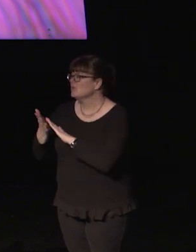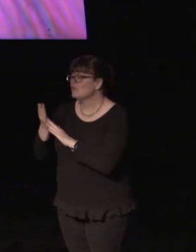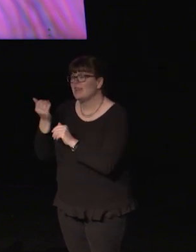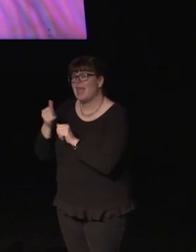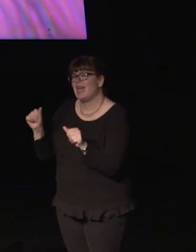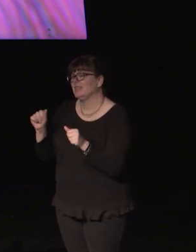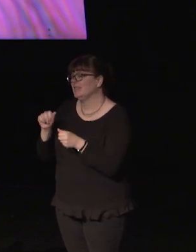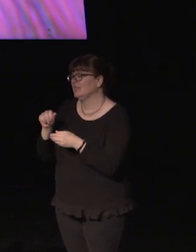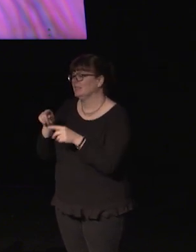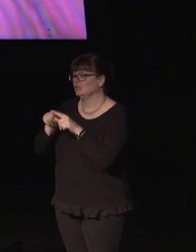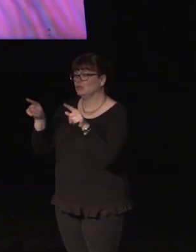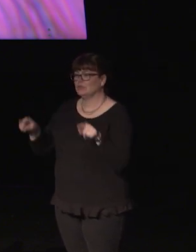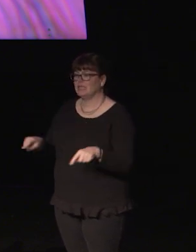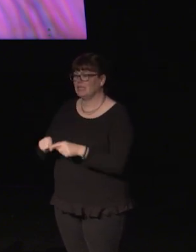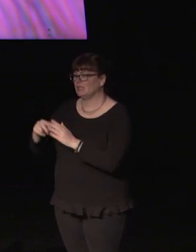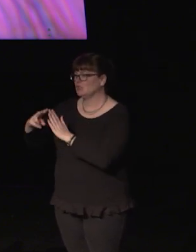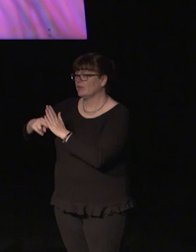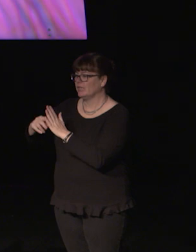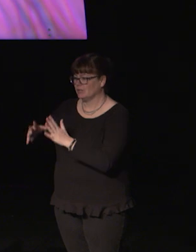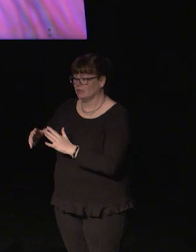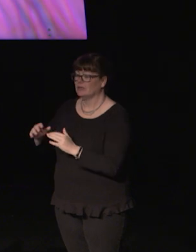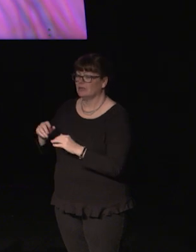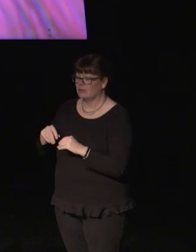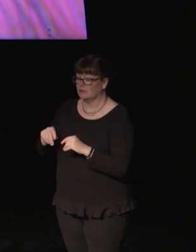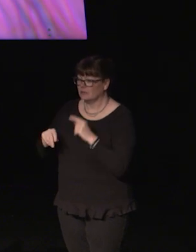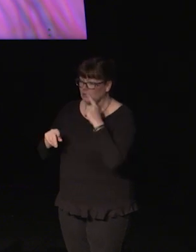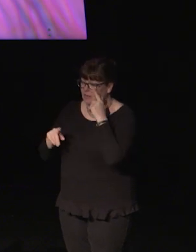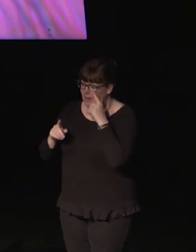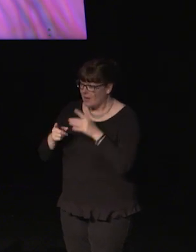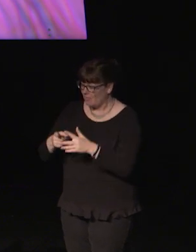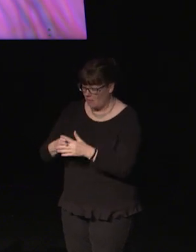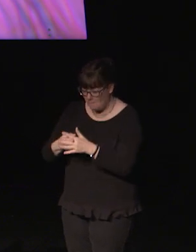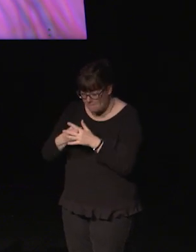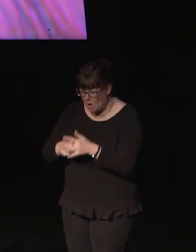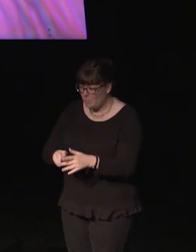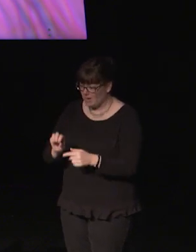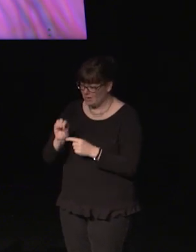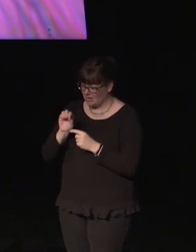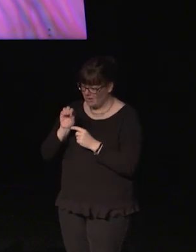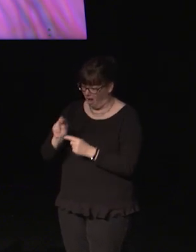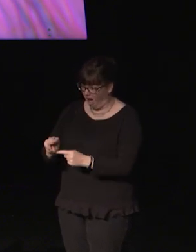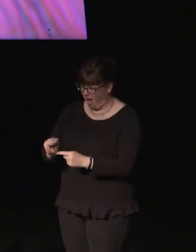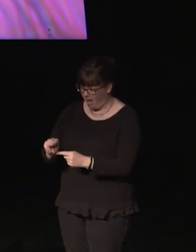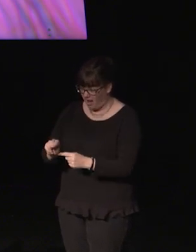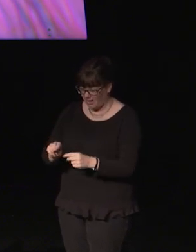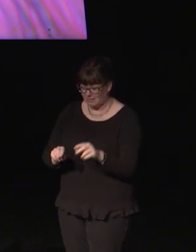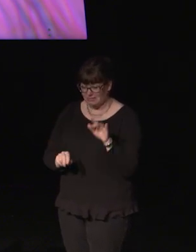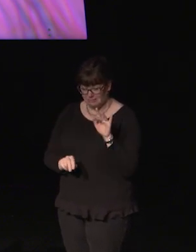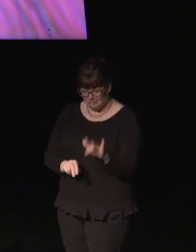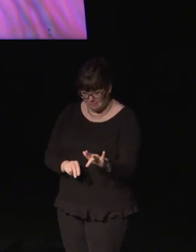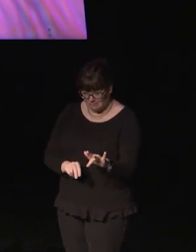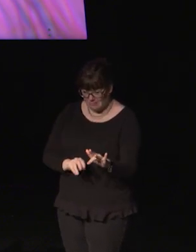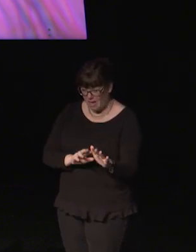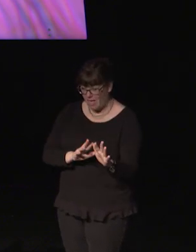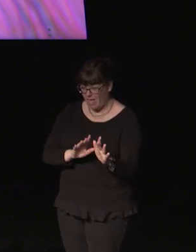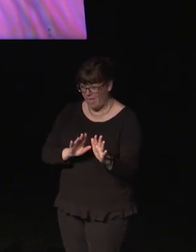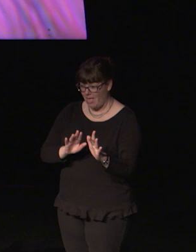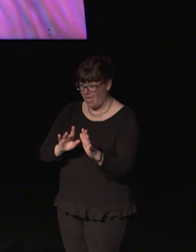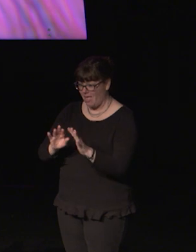with that PC version of the game. From the moment you turn it on, till the moment you exit, like, the menu speak.